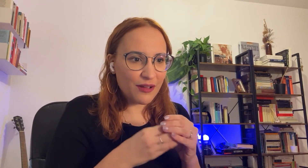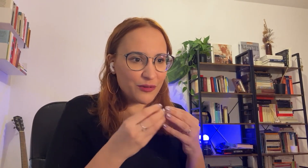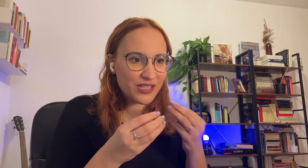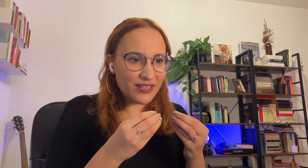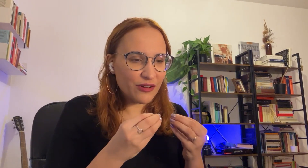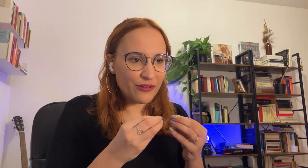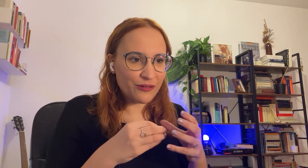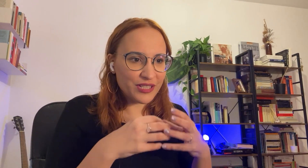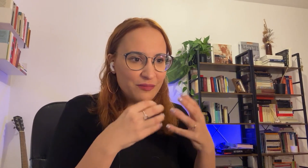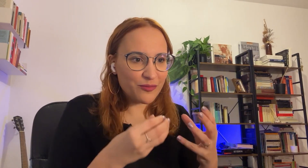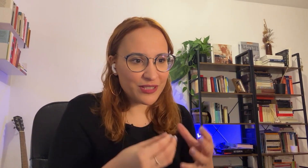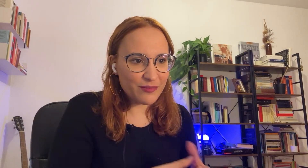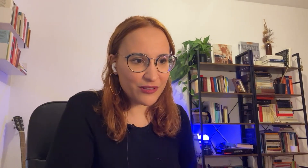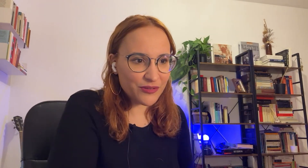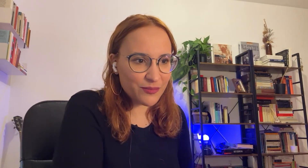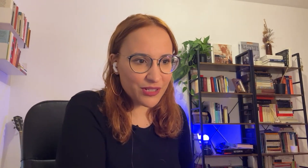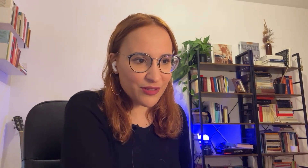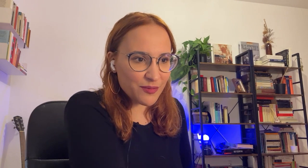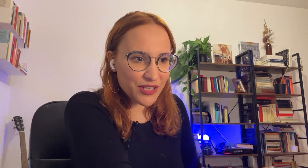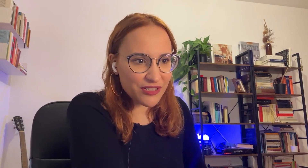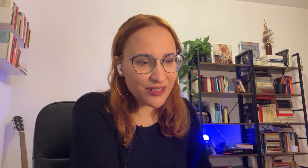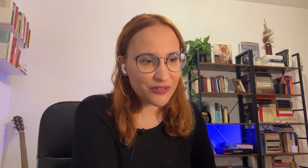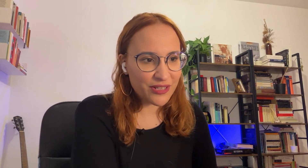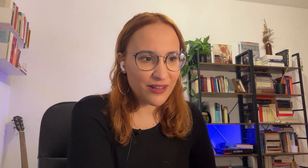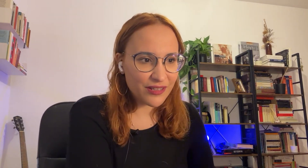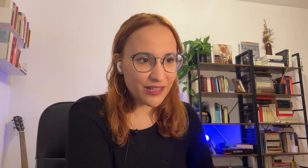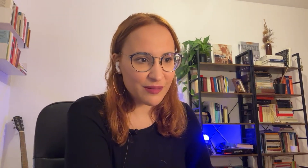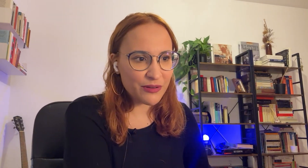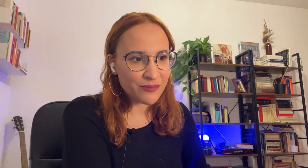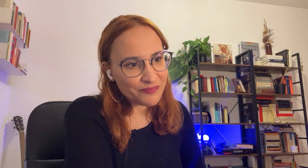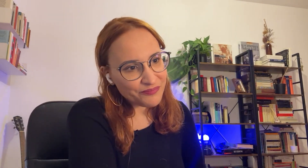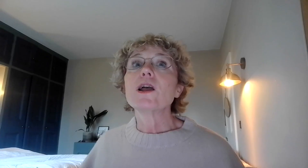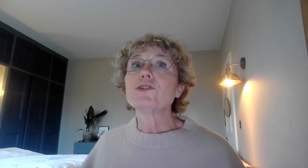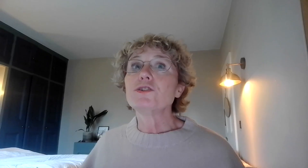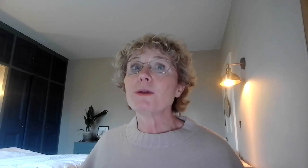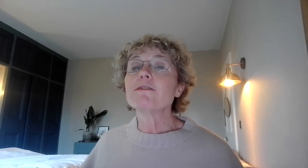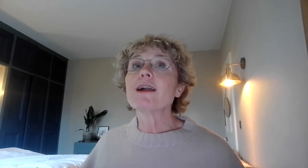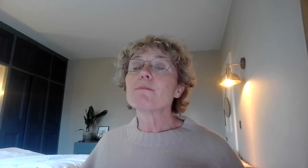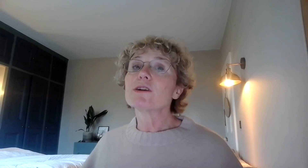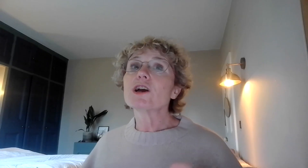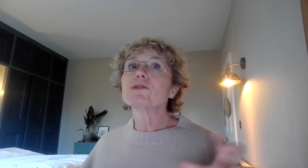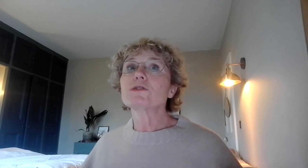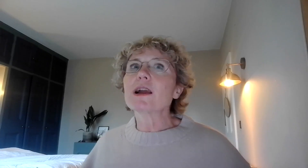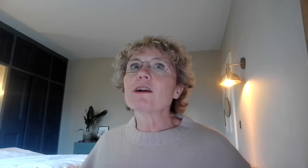Have you seen any other great improvements similar to this one in transportation that you can tell us about? Do mean for our product?